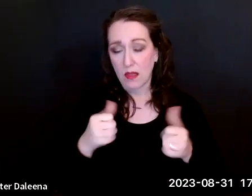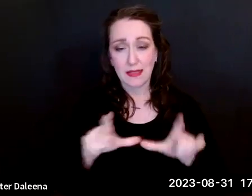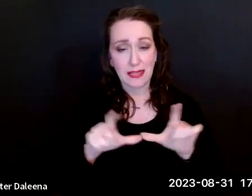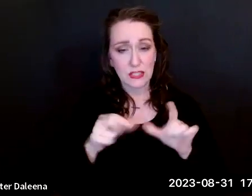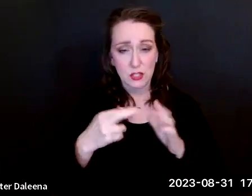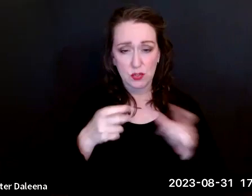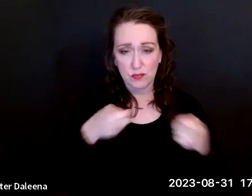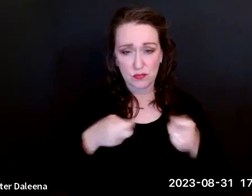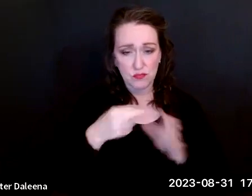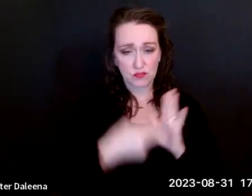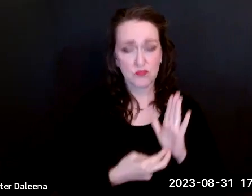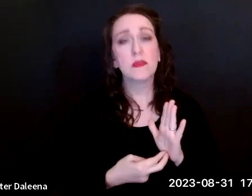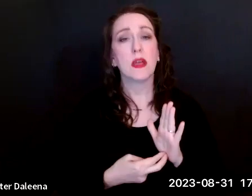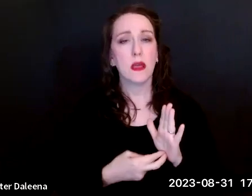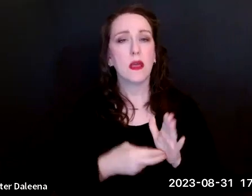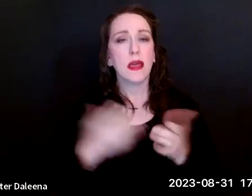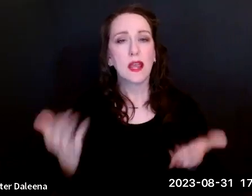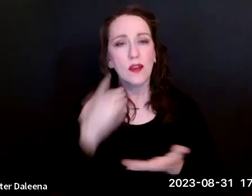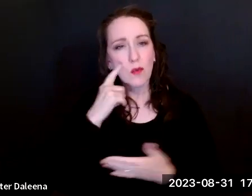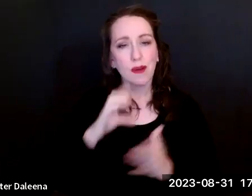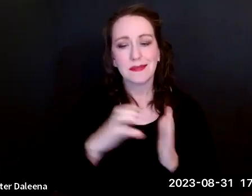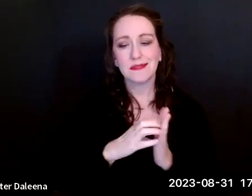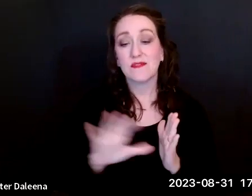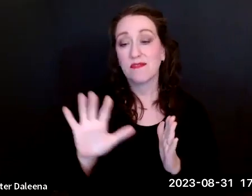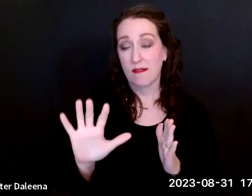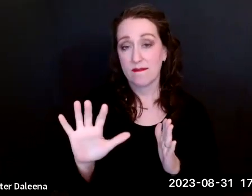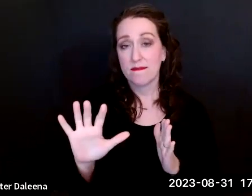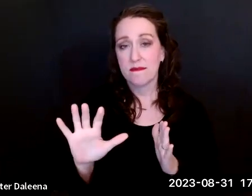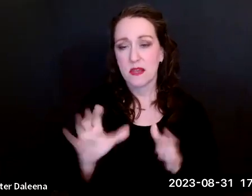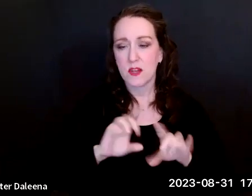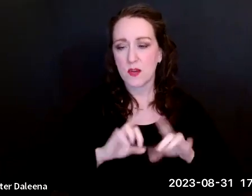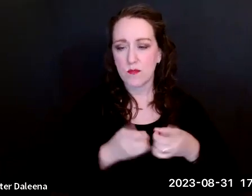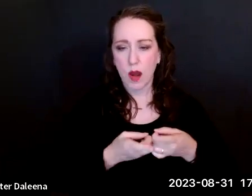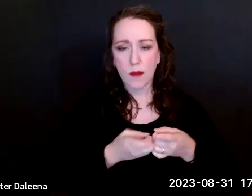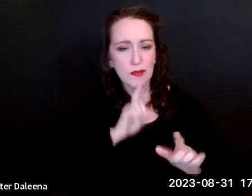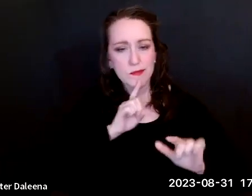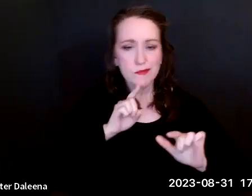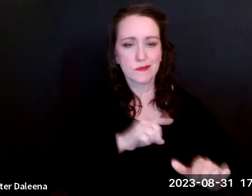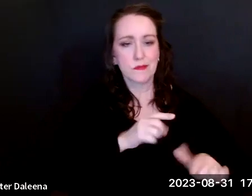we are here today regarding Section 5 which gave the department the directive and resources to